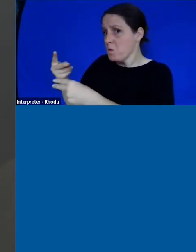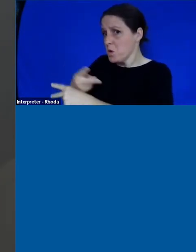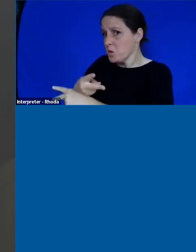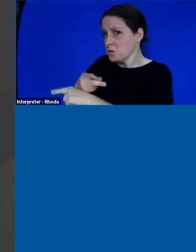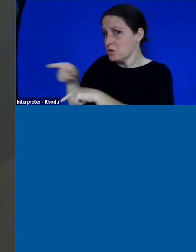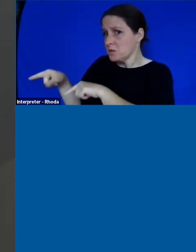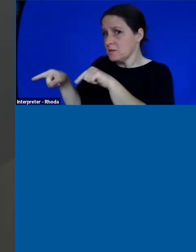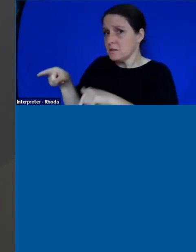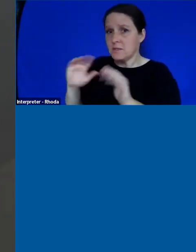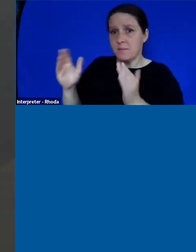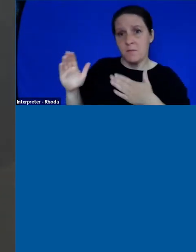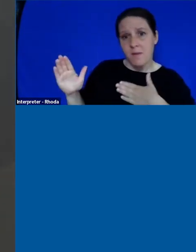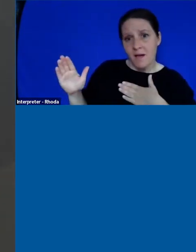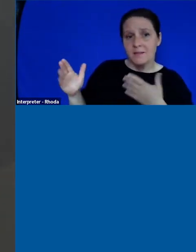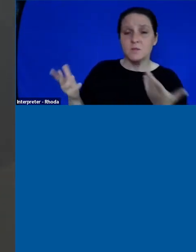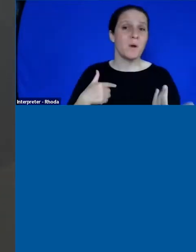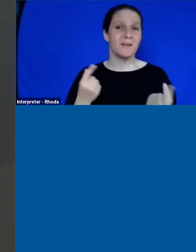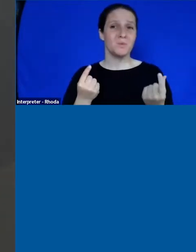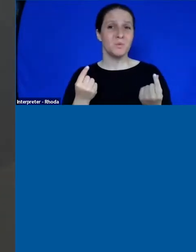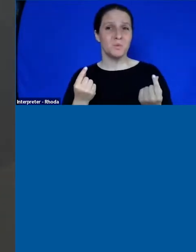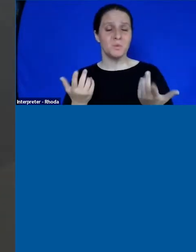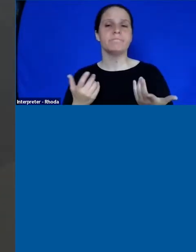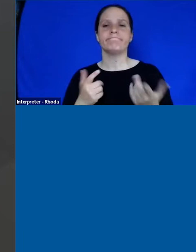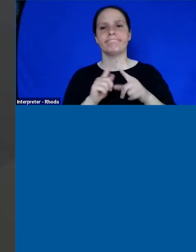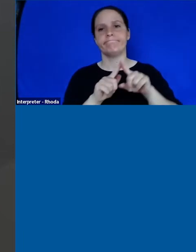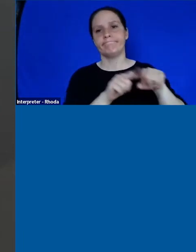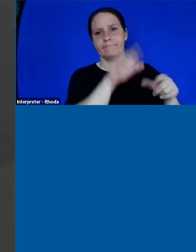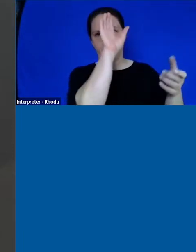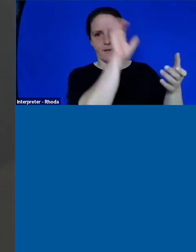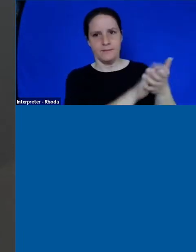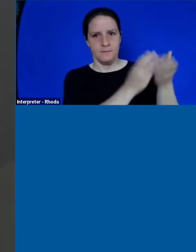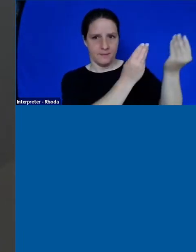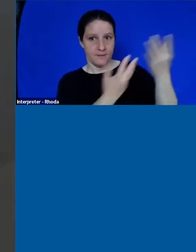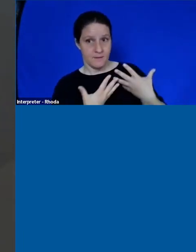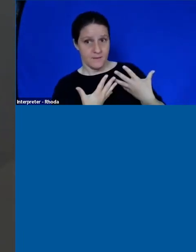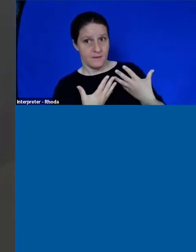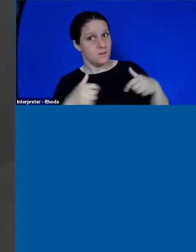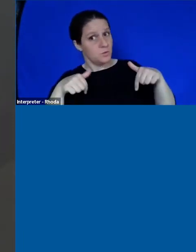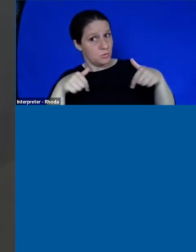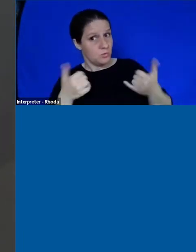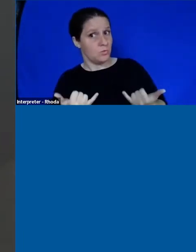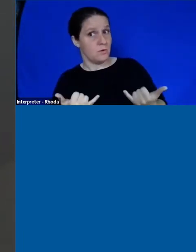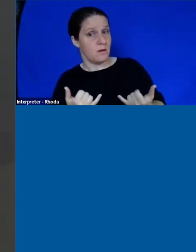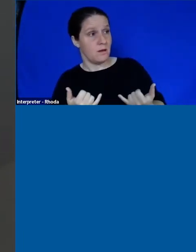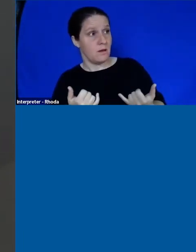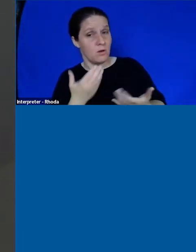So I actually depend on my husband to tell me, is today a good day for me to go down to Mountain View to do some work?